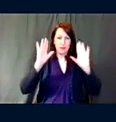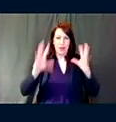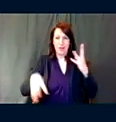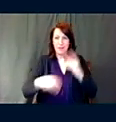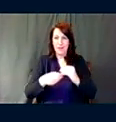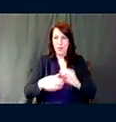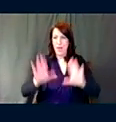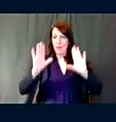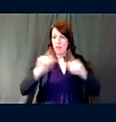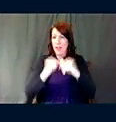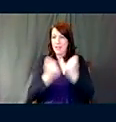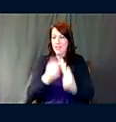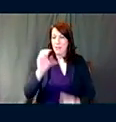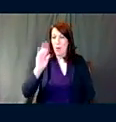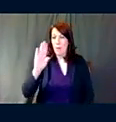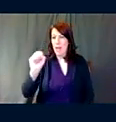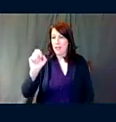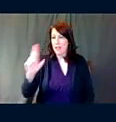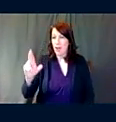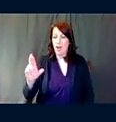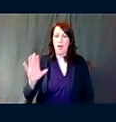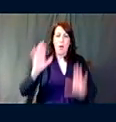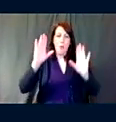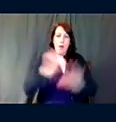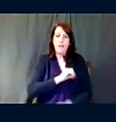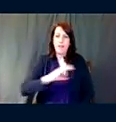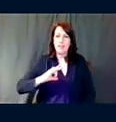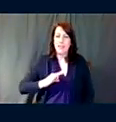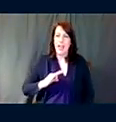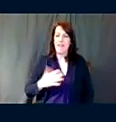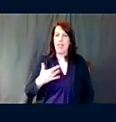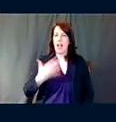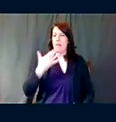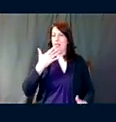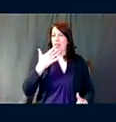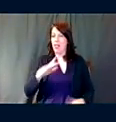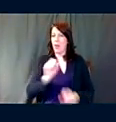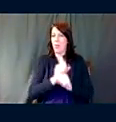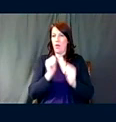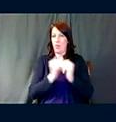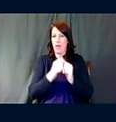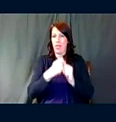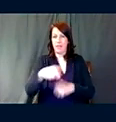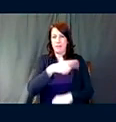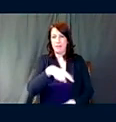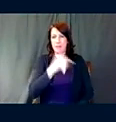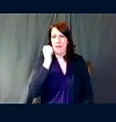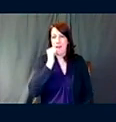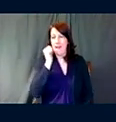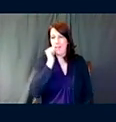WE HAVE A GREAT TEAM AT OBSSR AND SOME WONDERFUL STAFF I'M PRIVILEGED EVERY DAY TO WORK